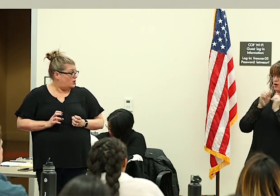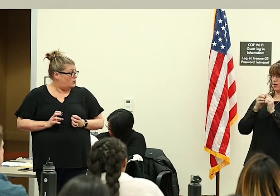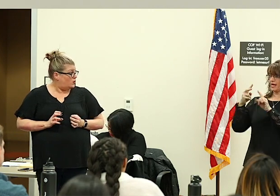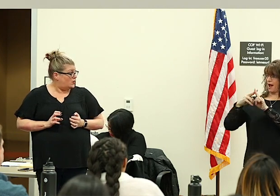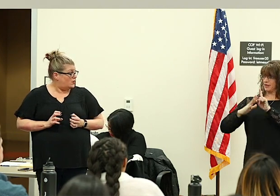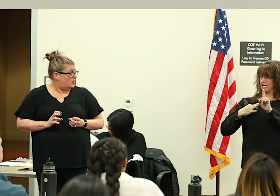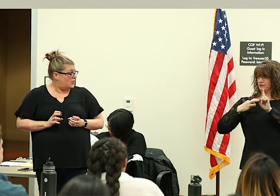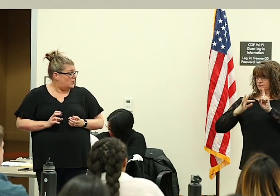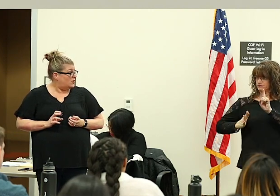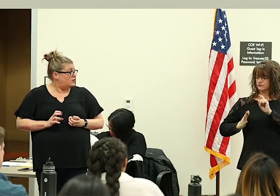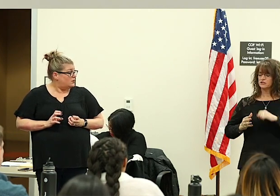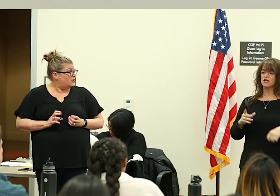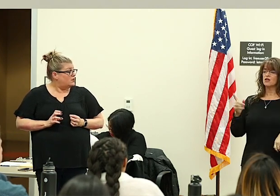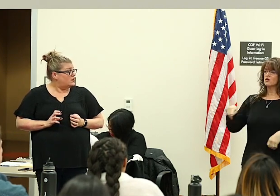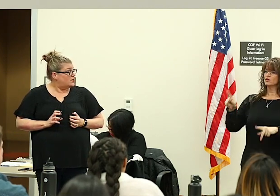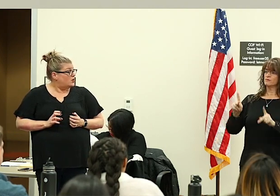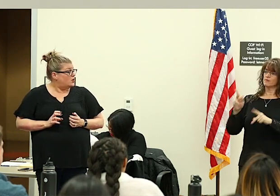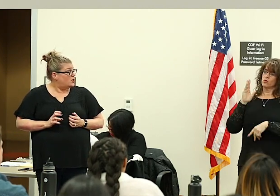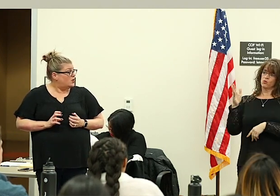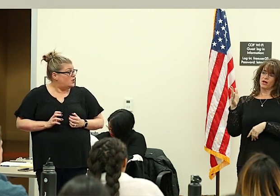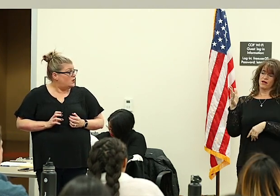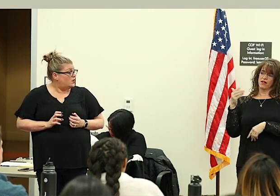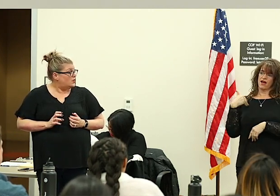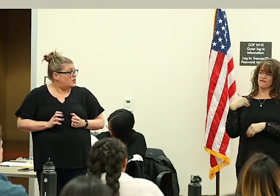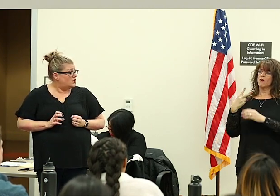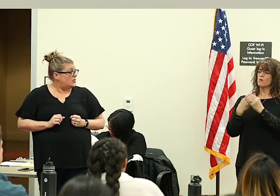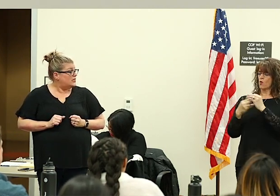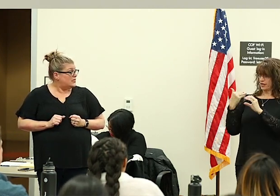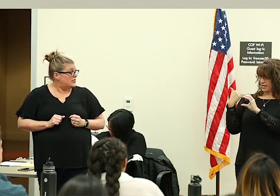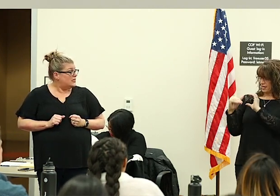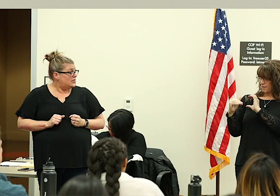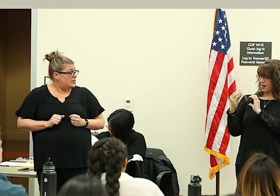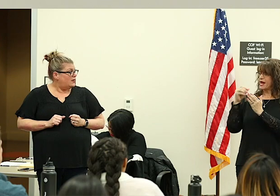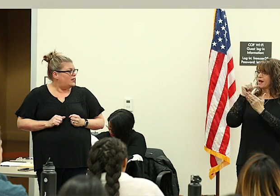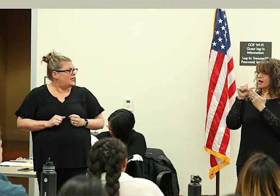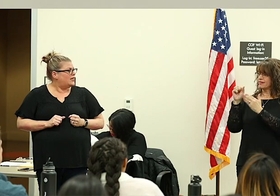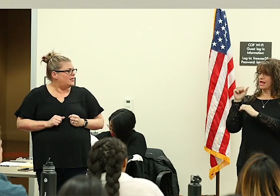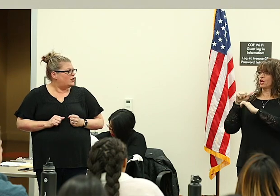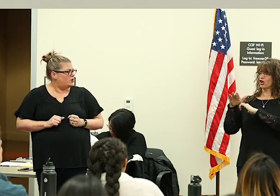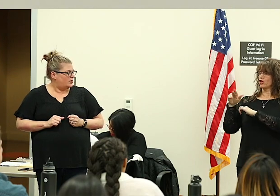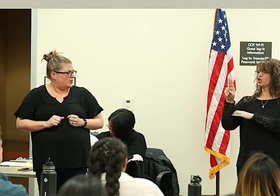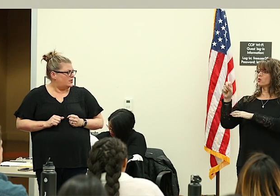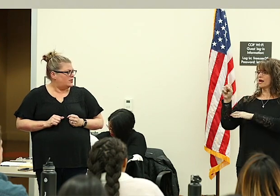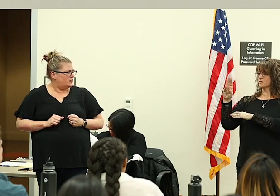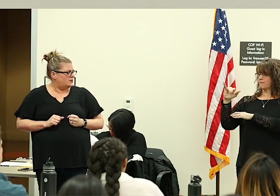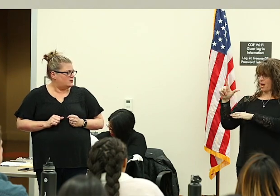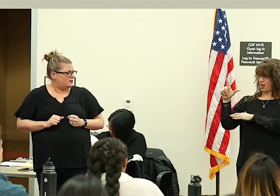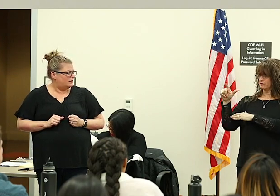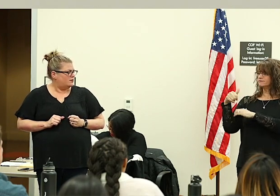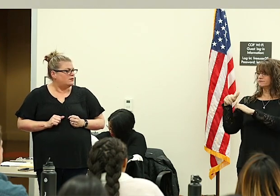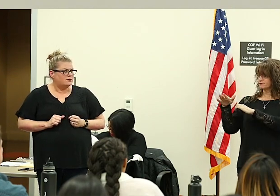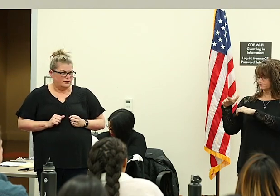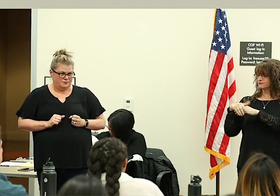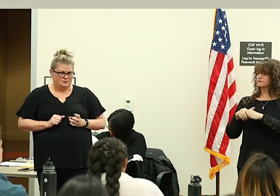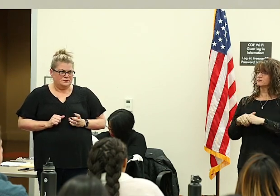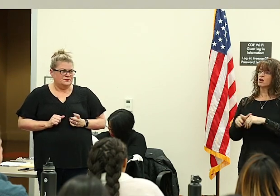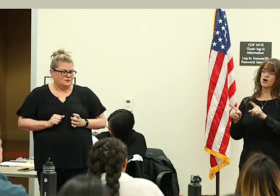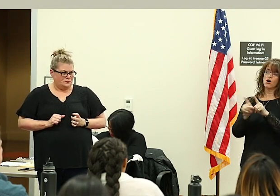They will receive both an email and a letter in US mail. We will also try,